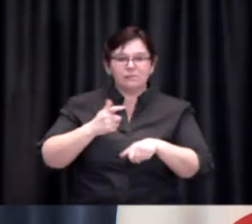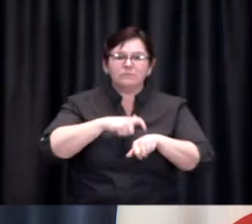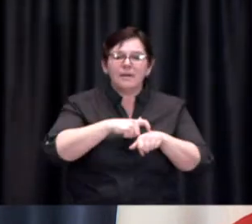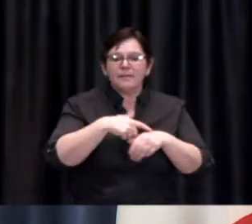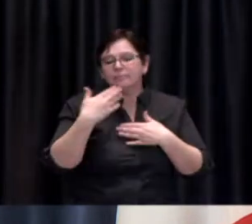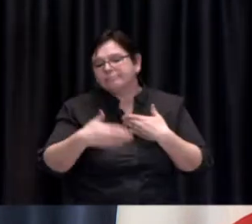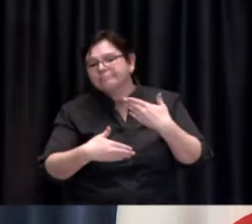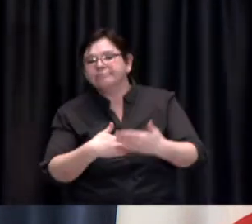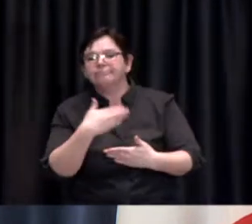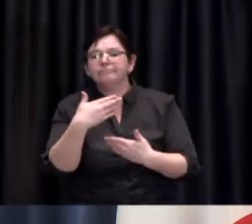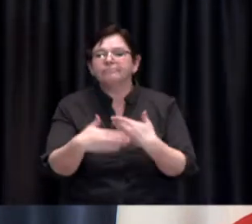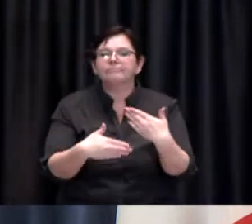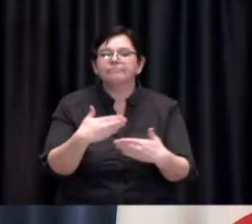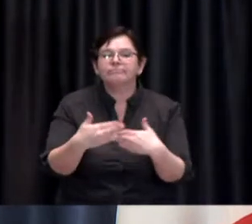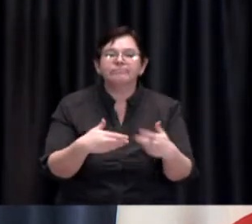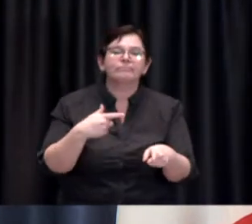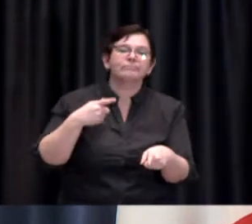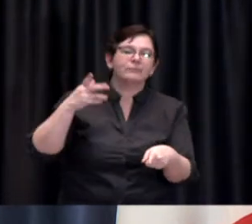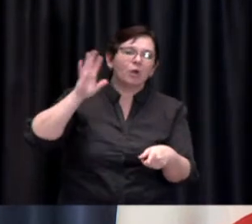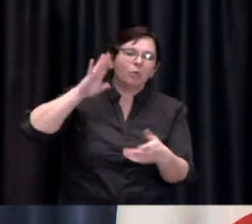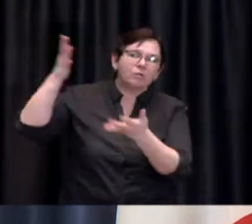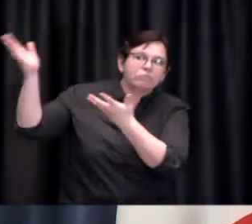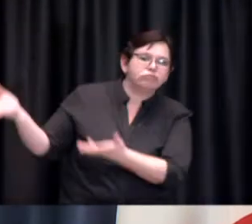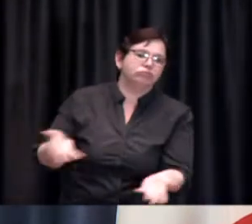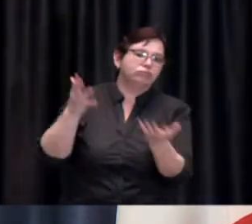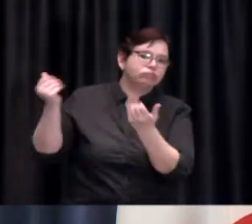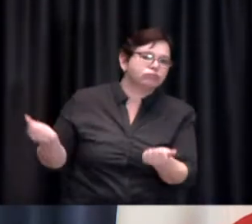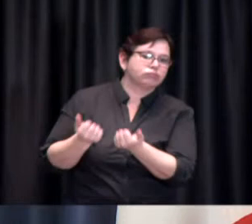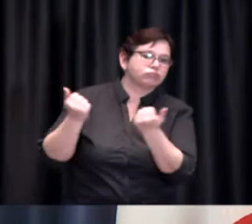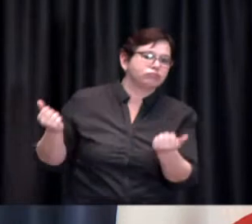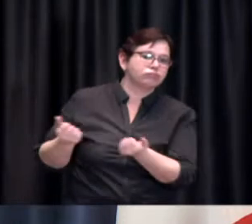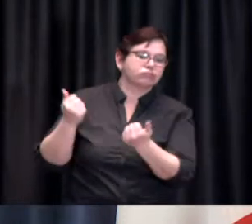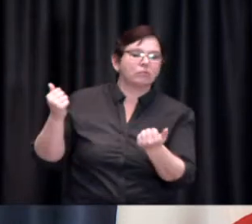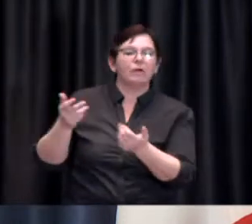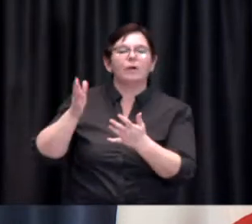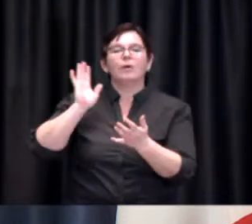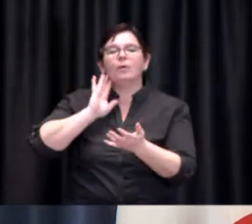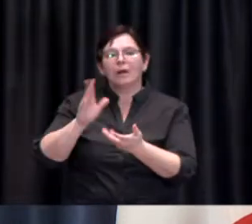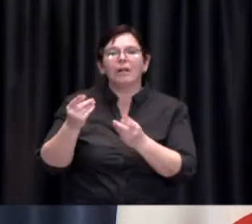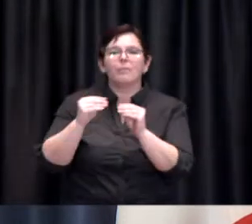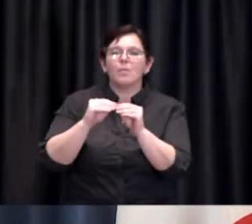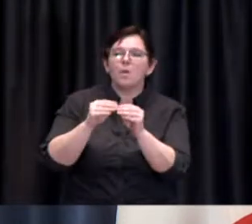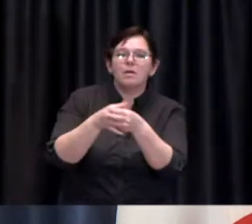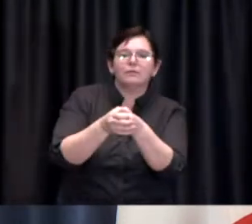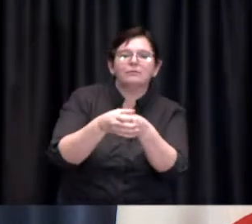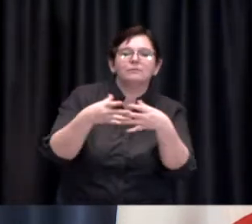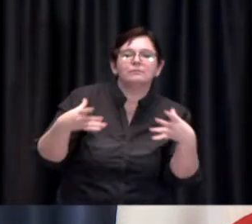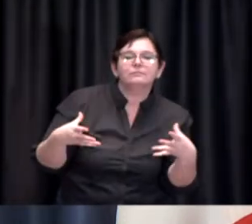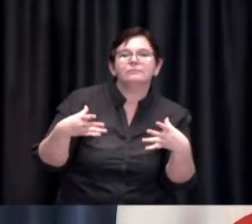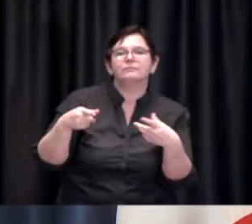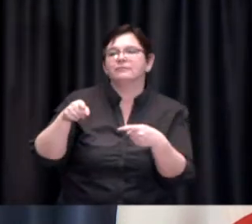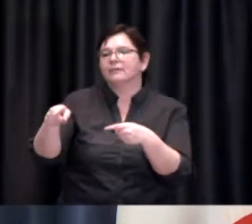becomes more available will involve other partners health sector partners and ultimately from